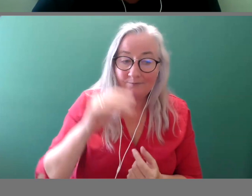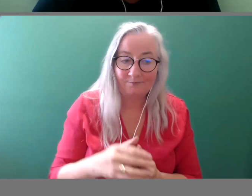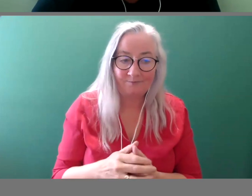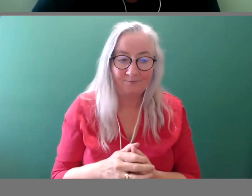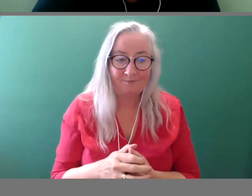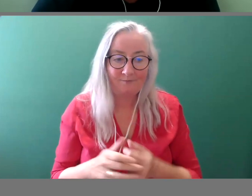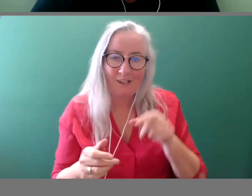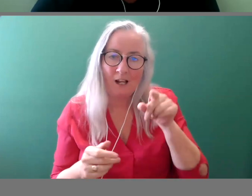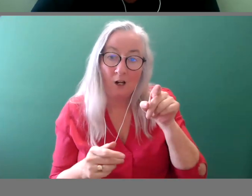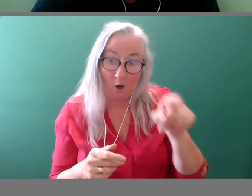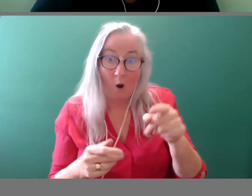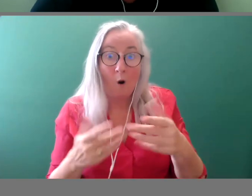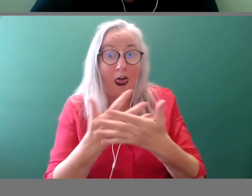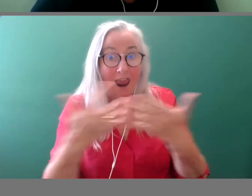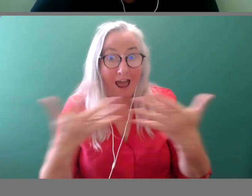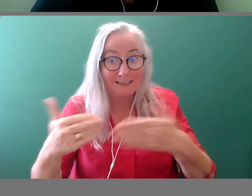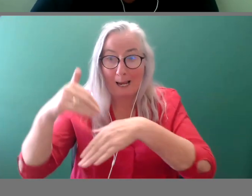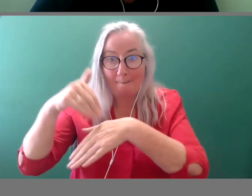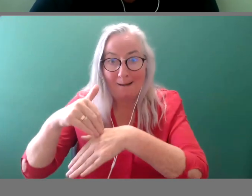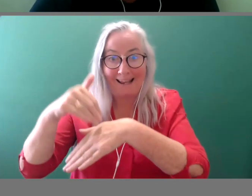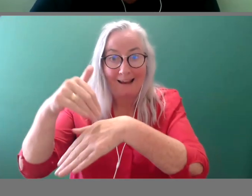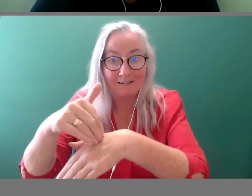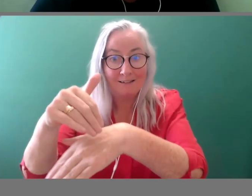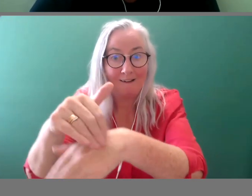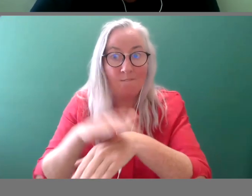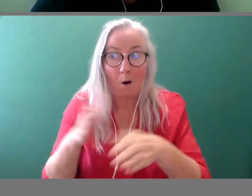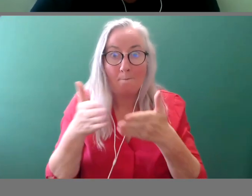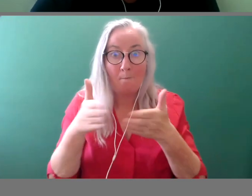there is going to be lots of implications for public bodies when they have to make